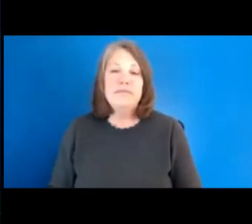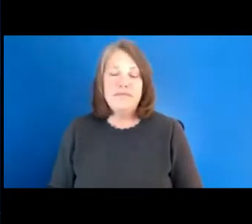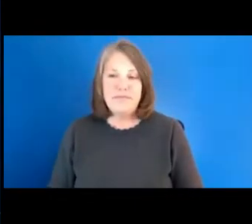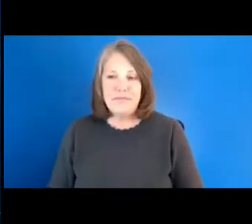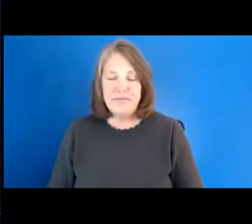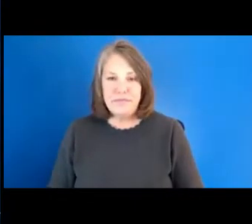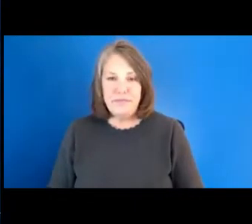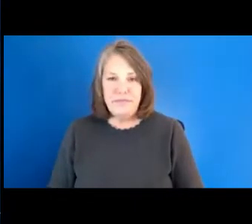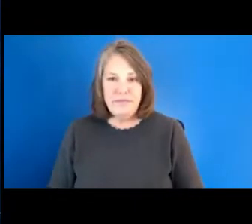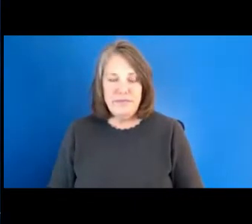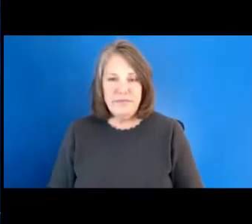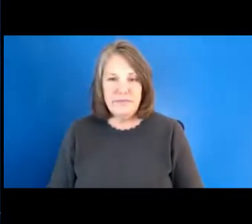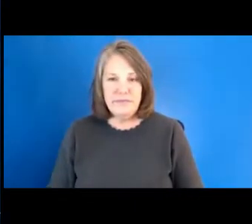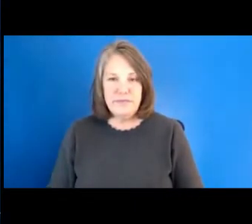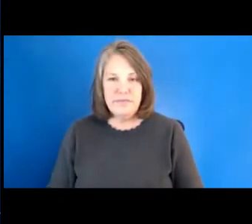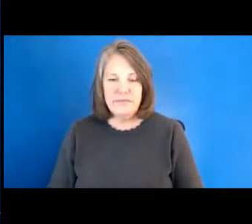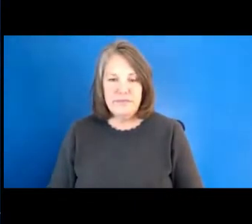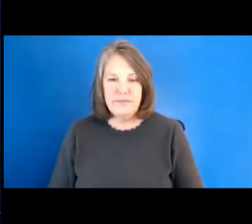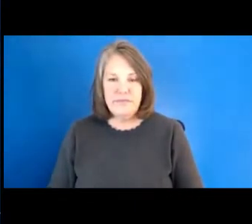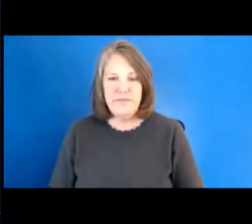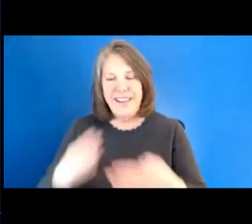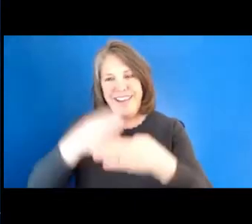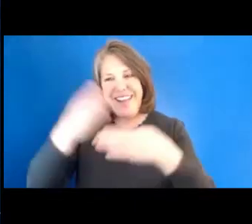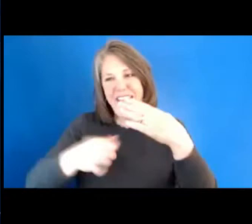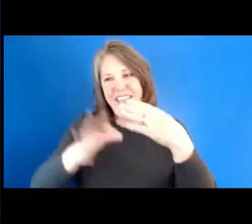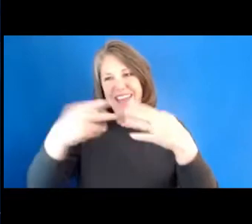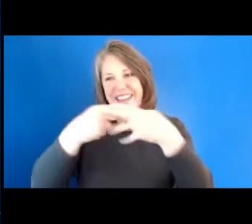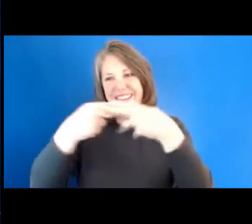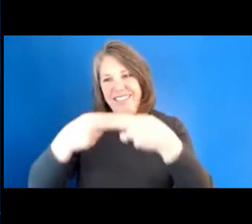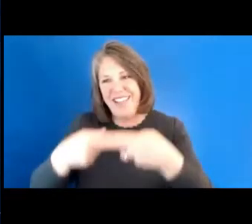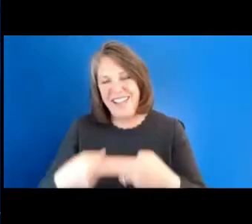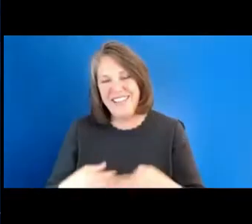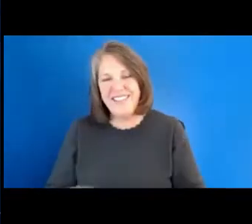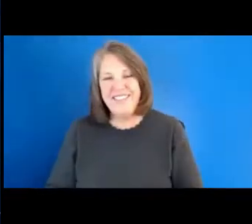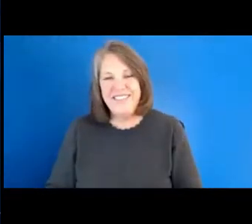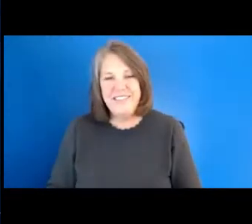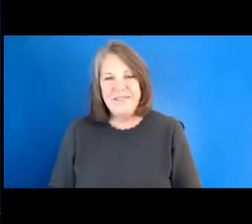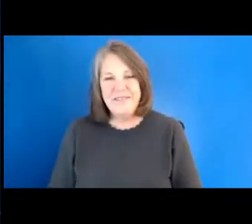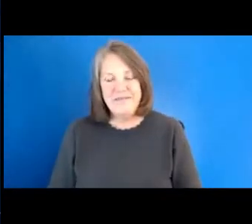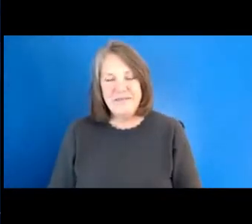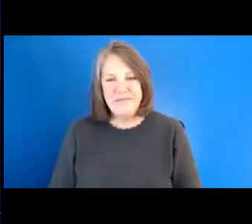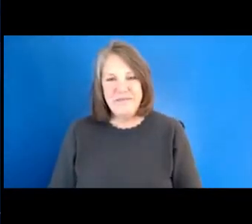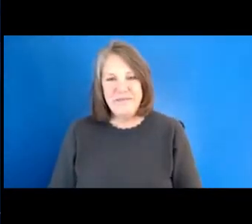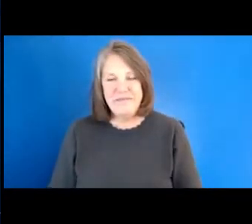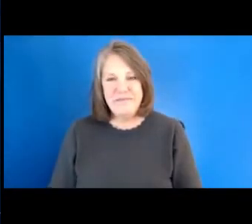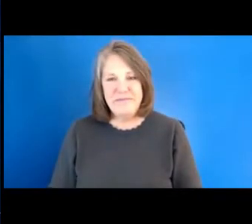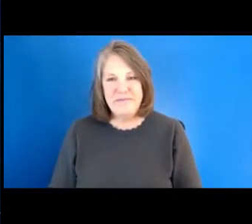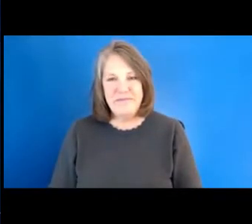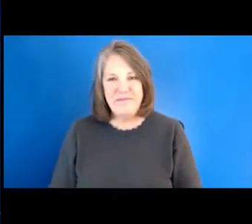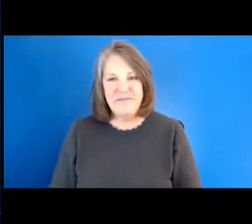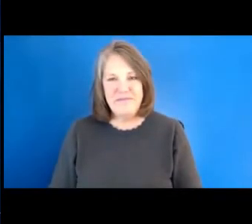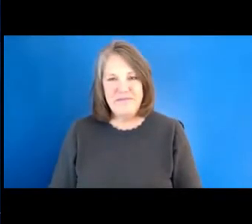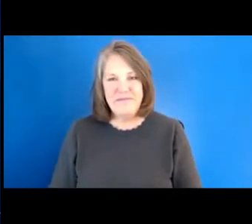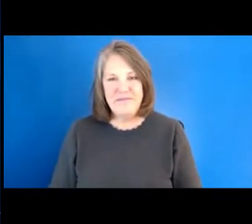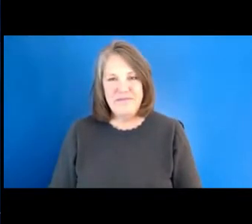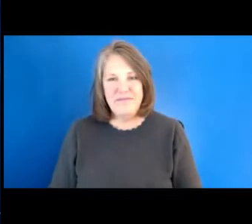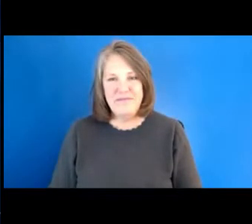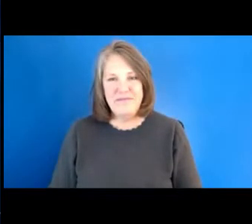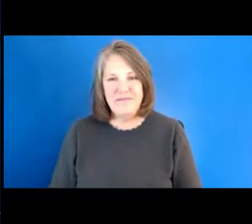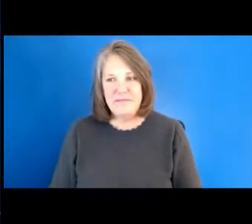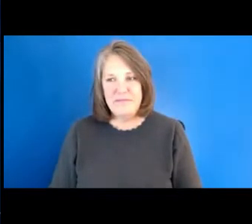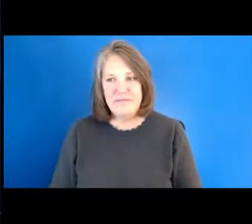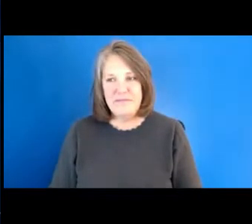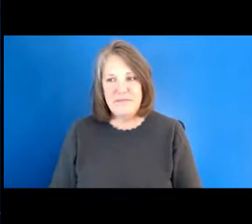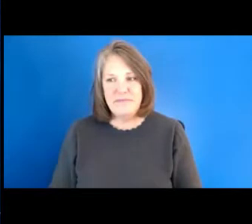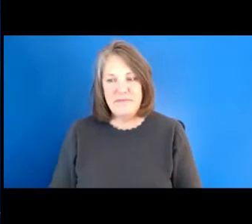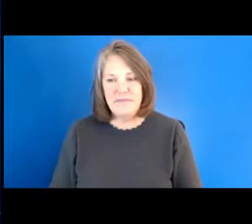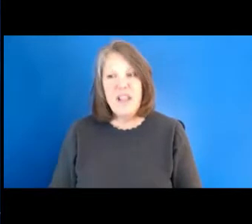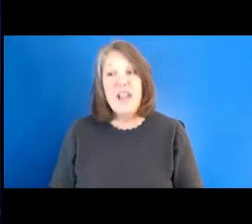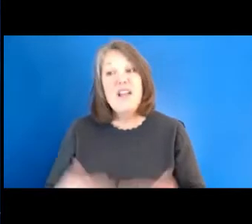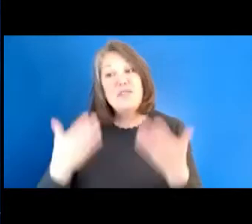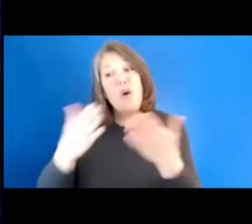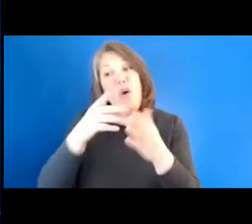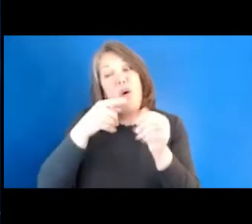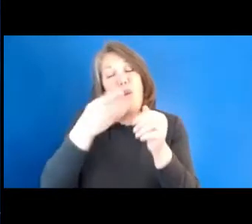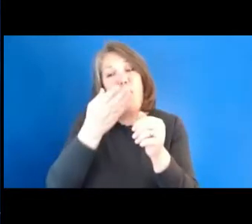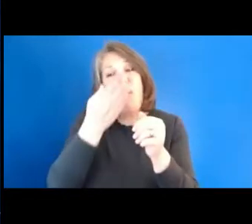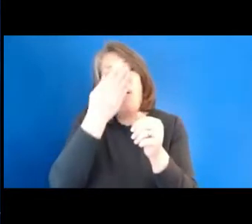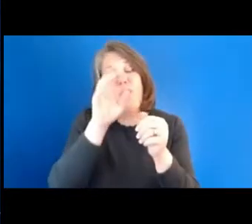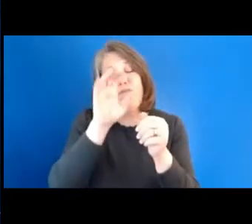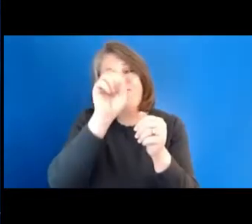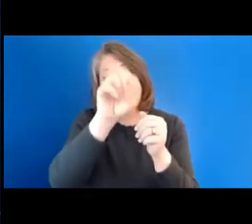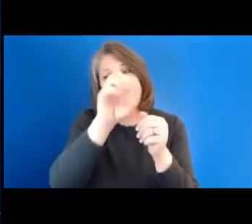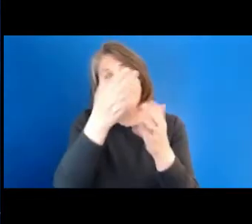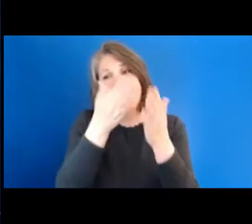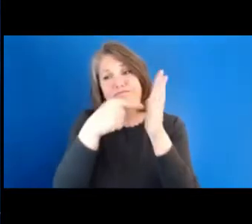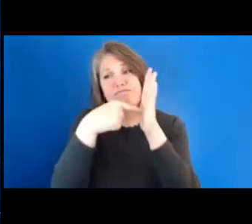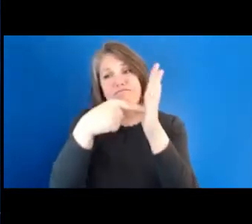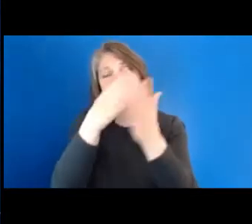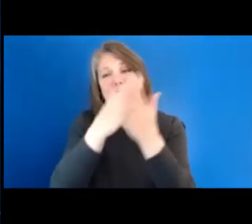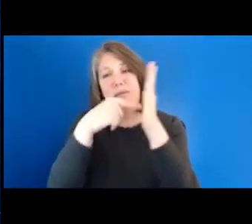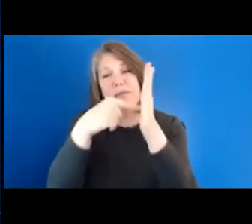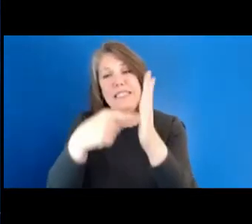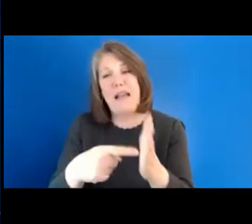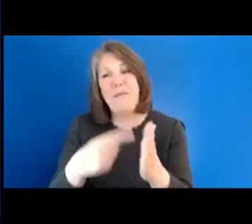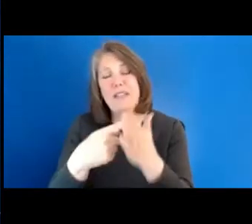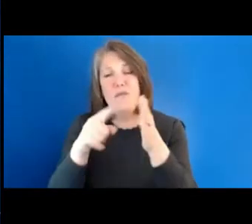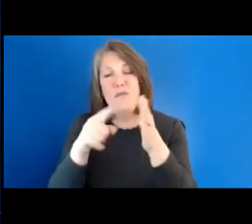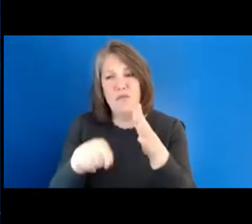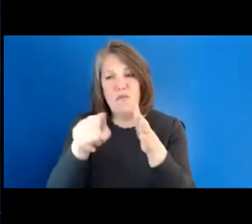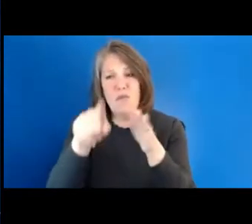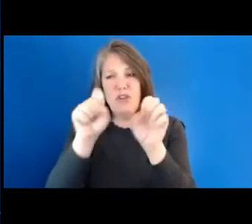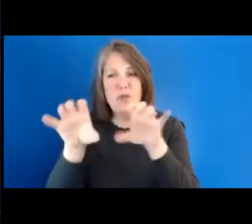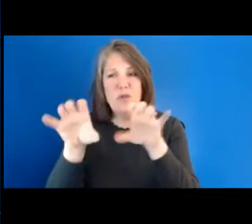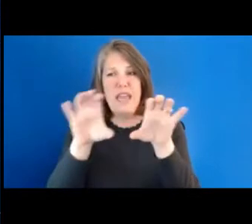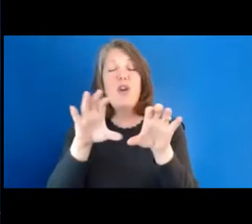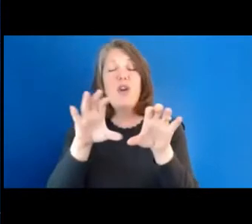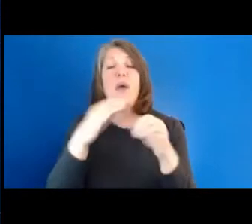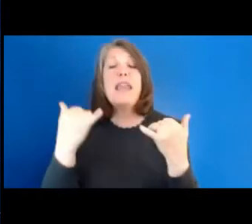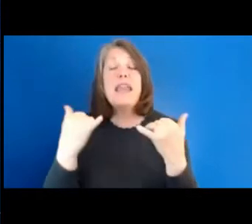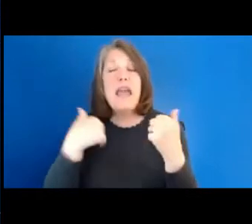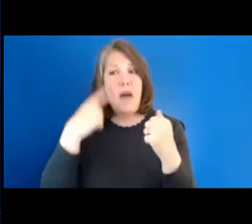So there are some examples what can be done 16:39:29 , and now I think we will go over